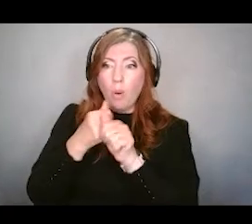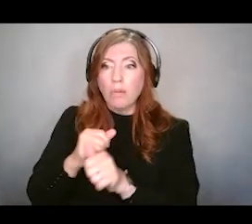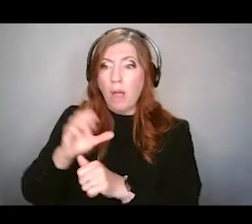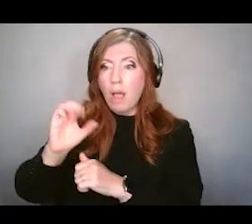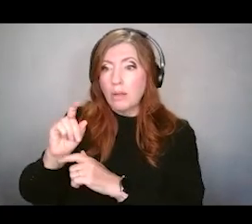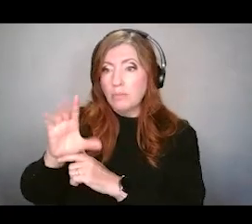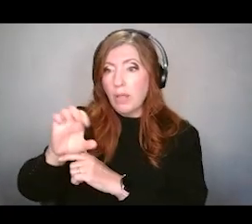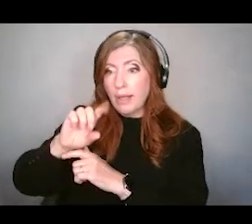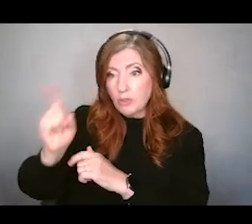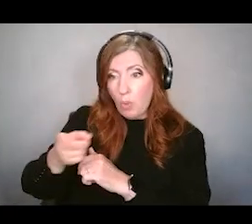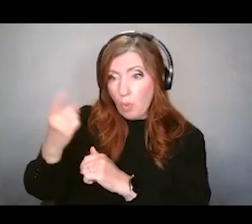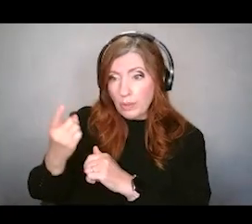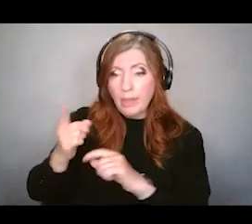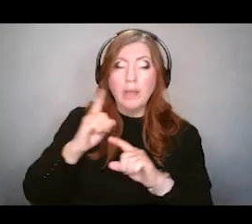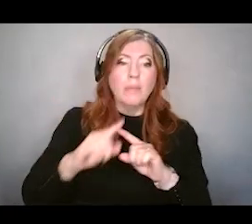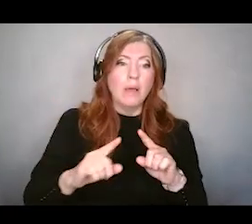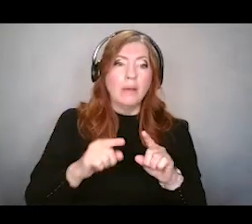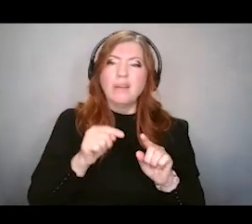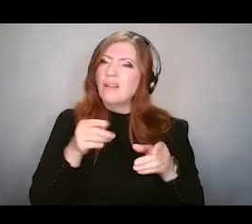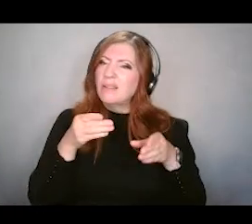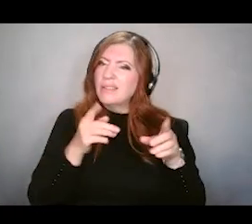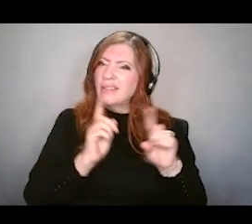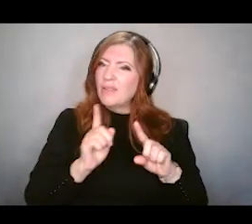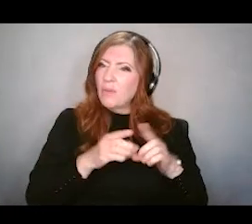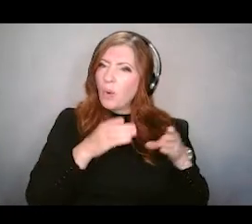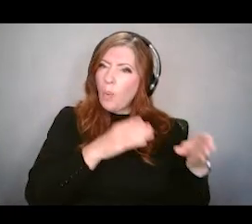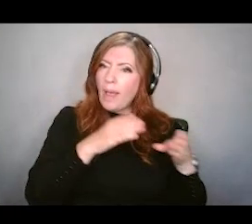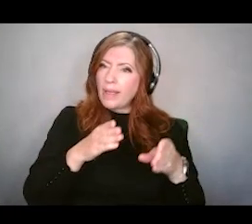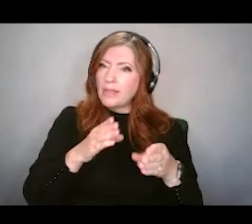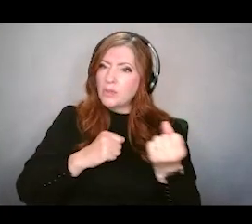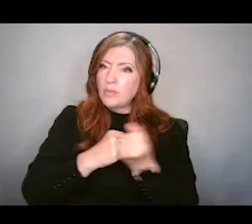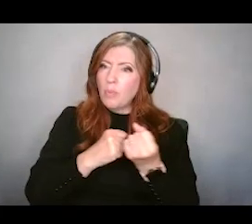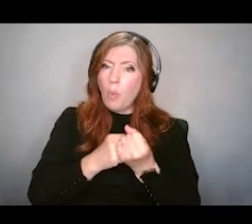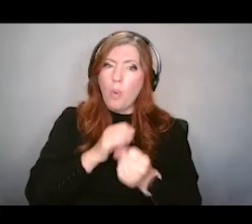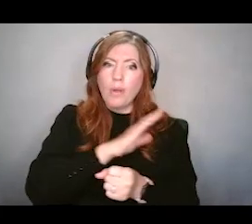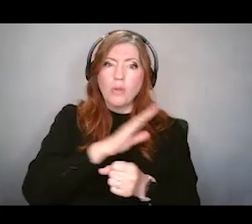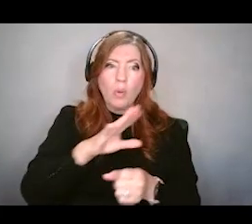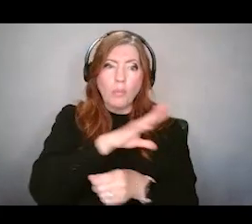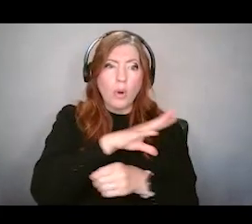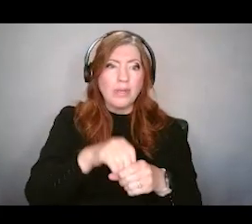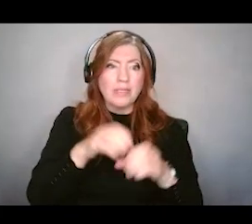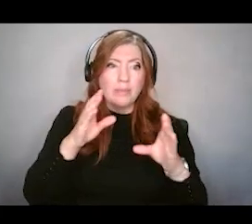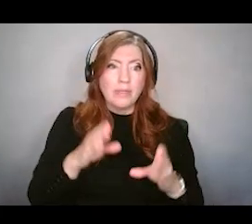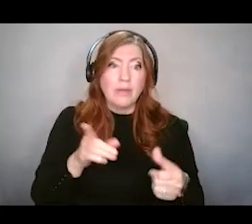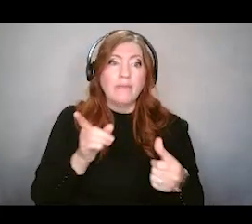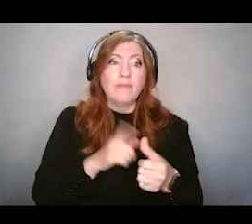really support your participants. First, be strategic. Only collect